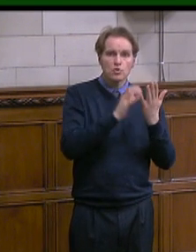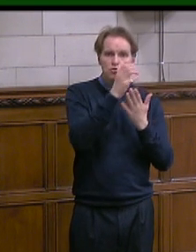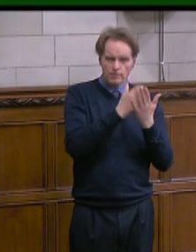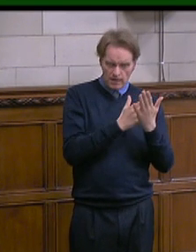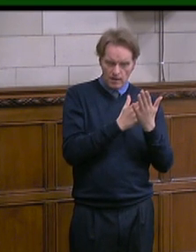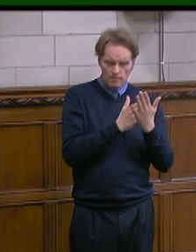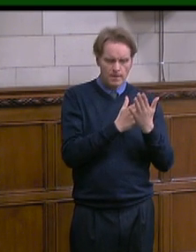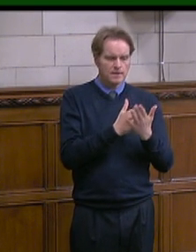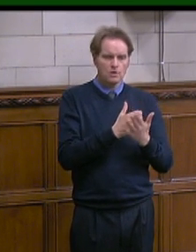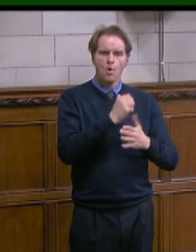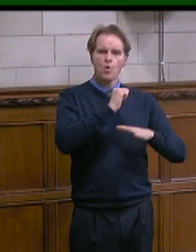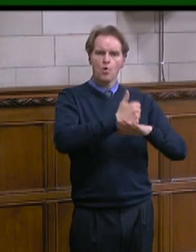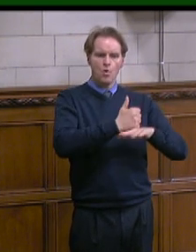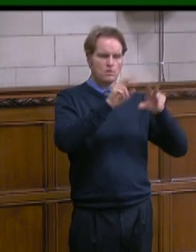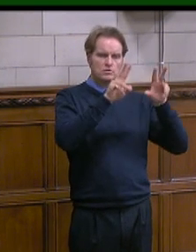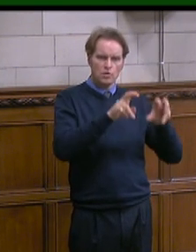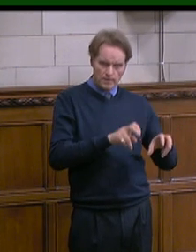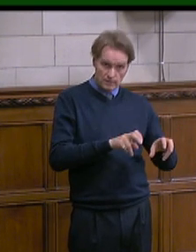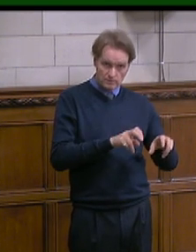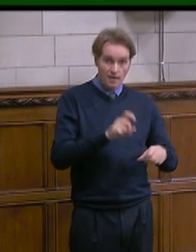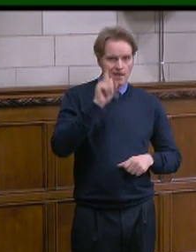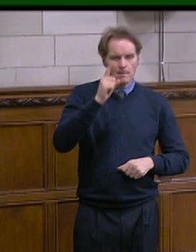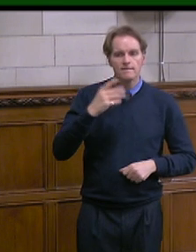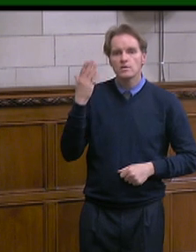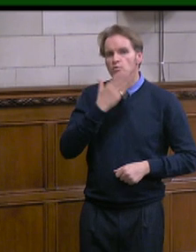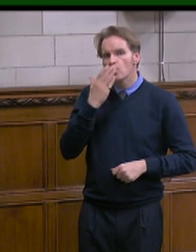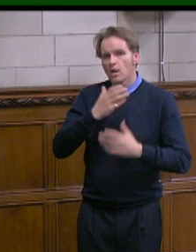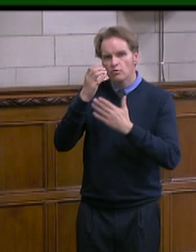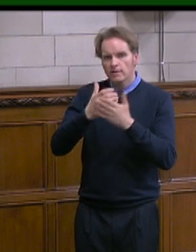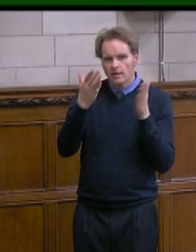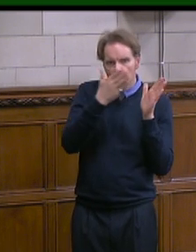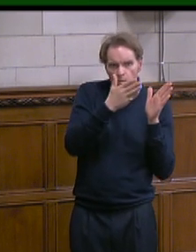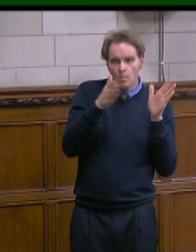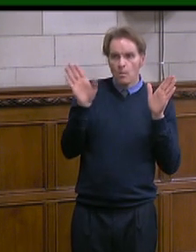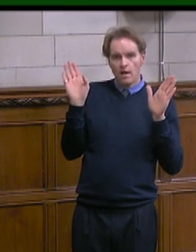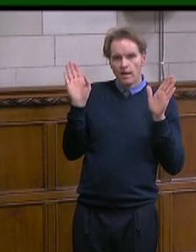and the school curriculum, which goes beyond those subjects and includes sport and a whole